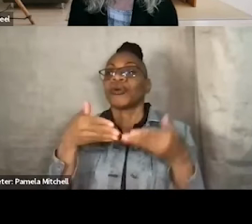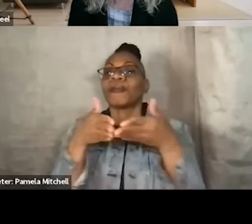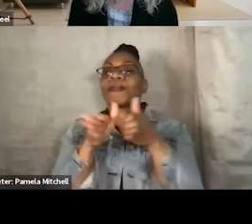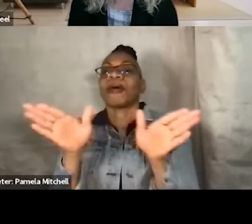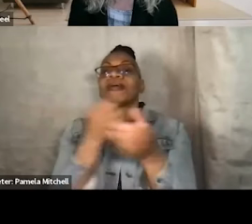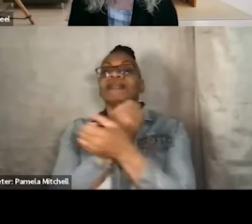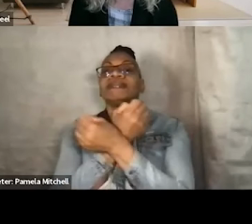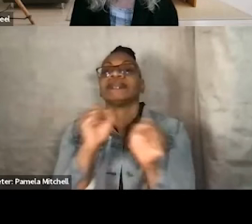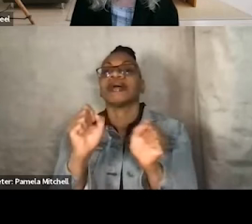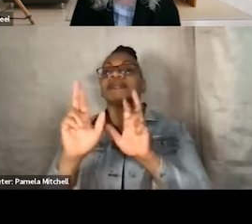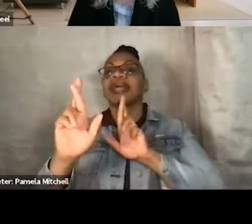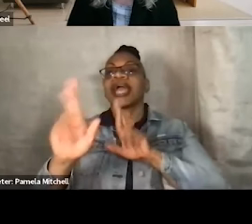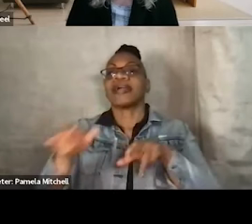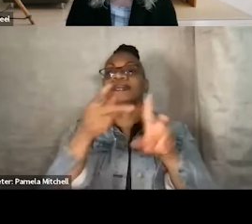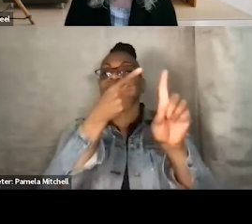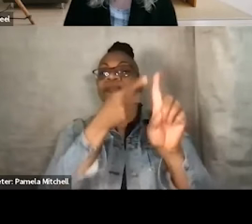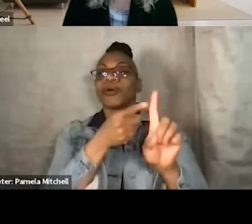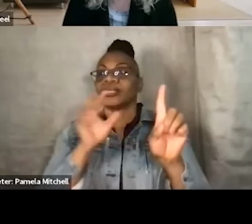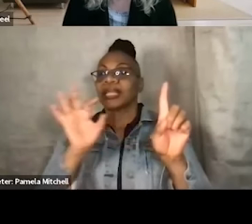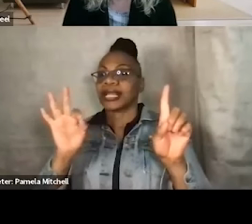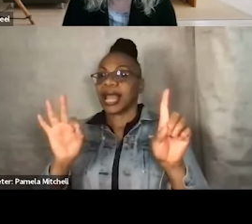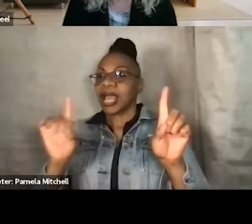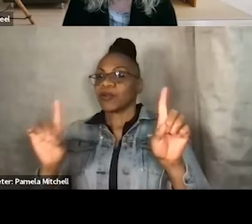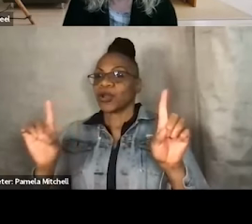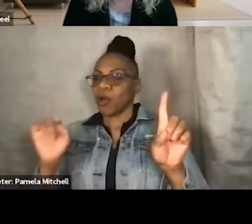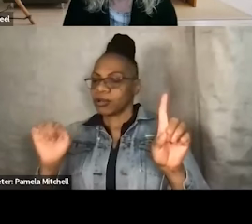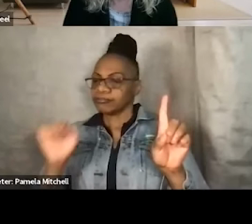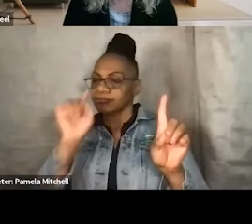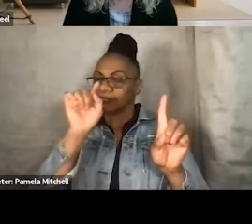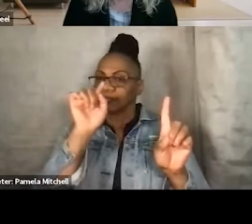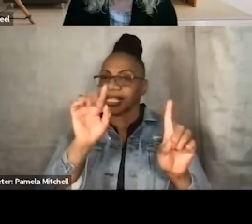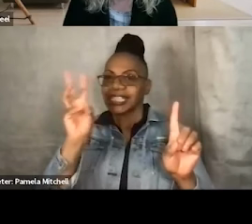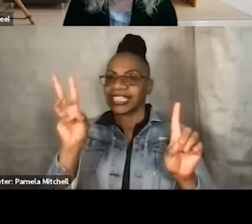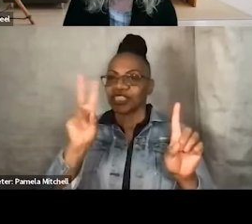so 911 dispatch centers, 62 law enforcement agencies,